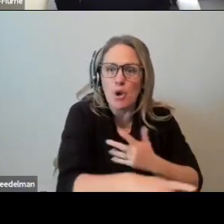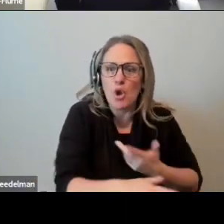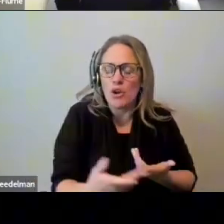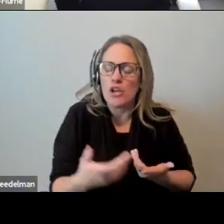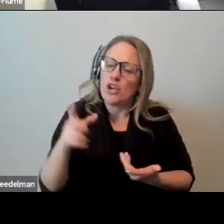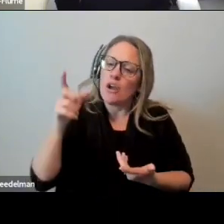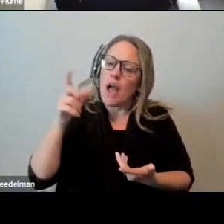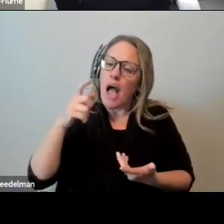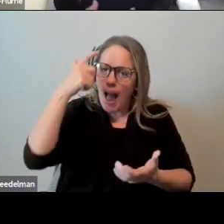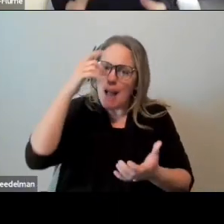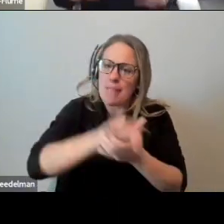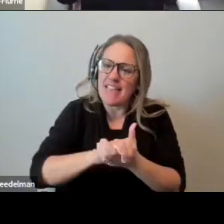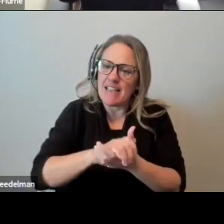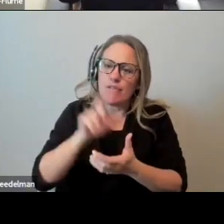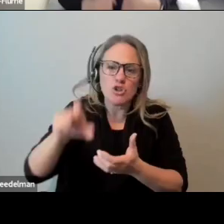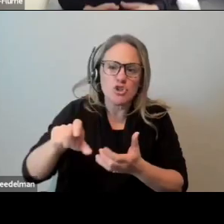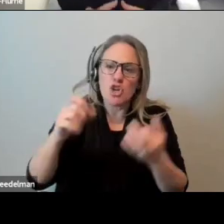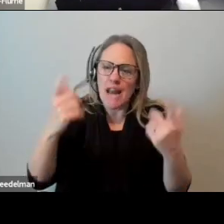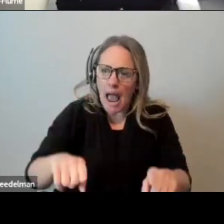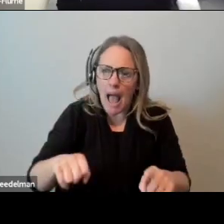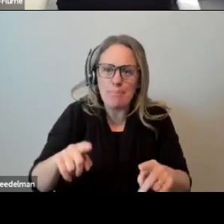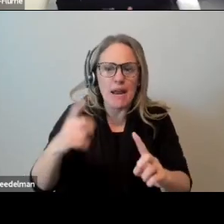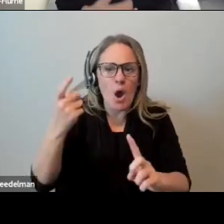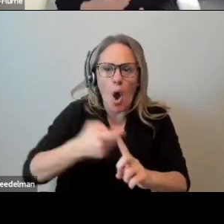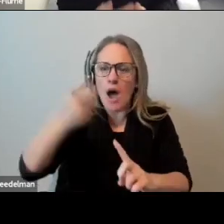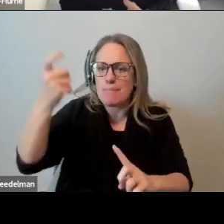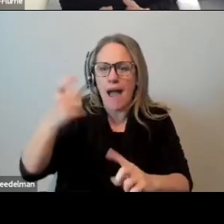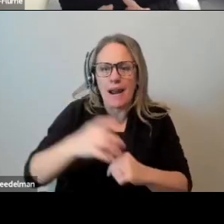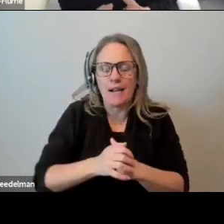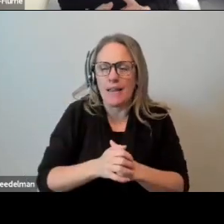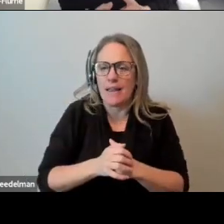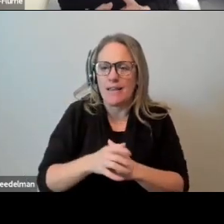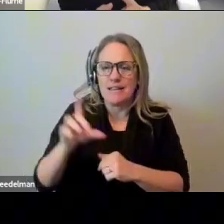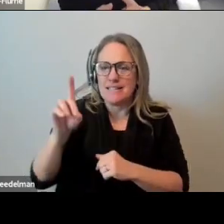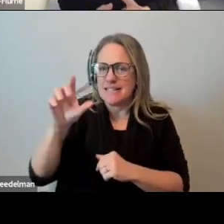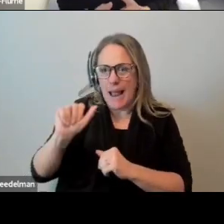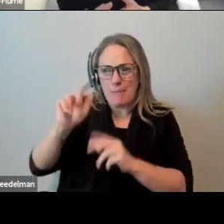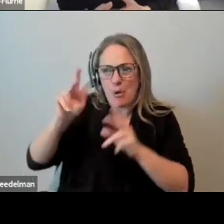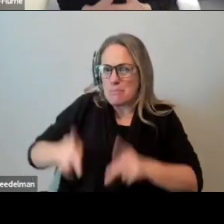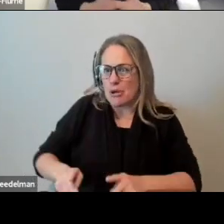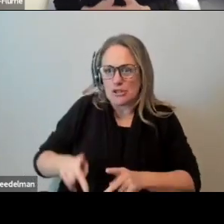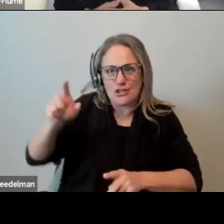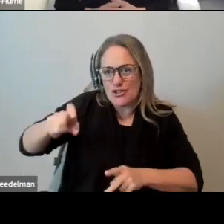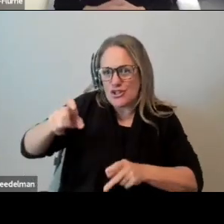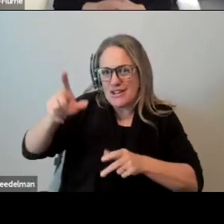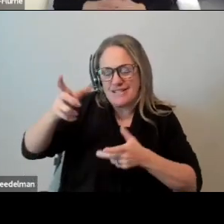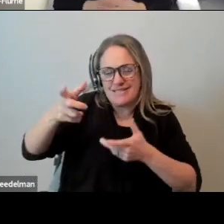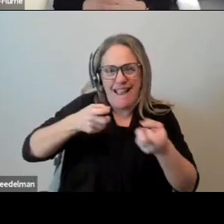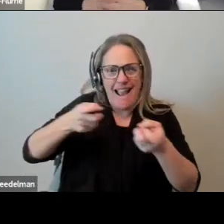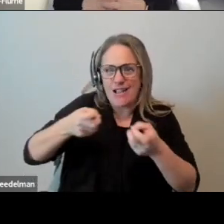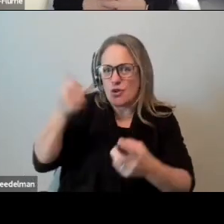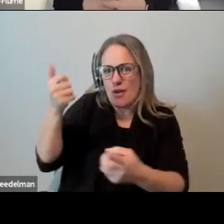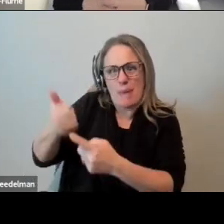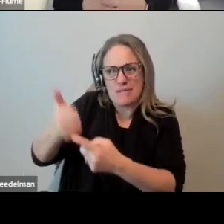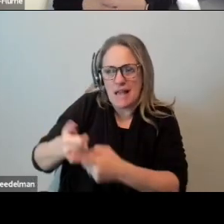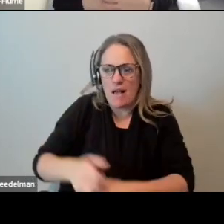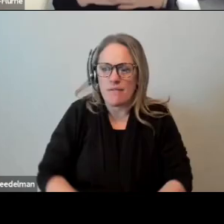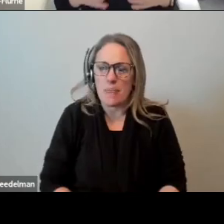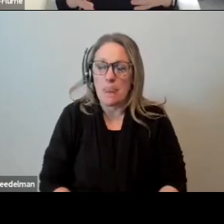I do believe that that will release a lot of cognitive load and capacity. My hope is also that we are